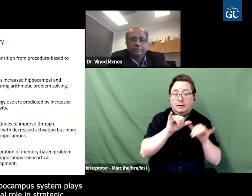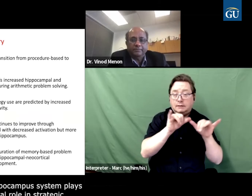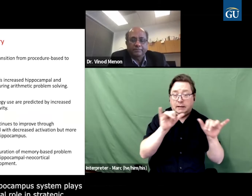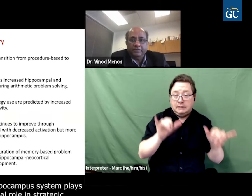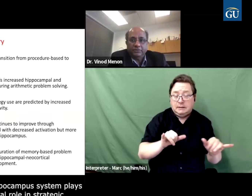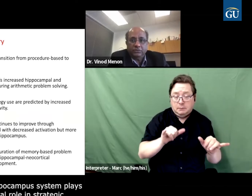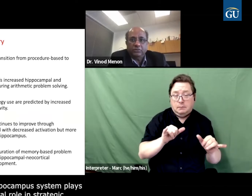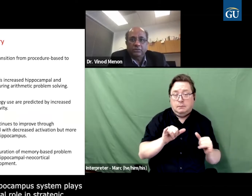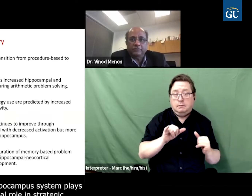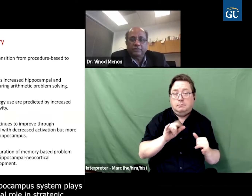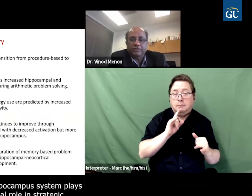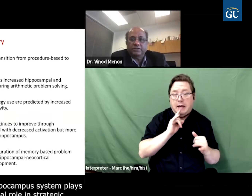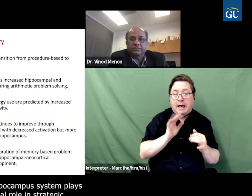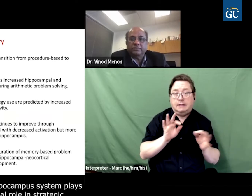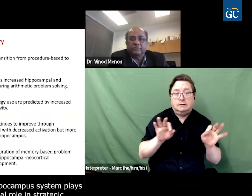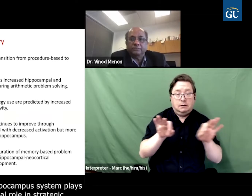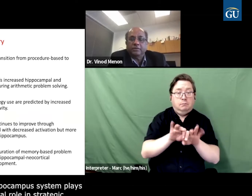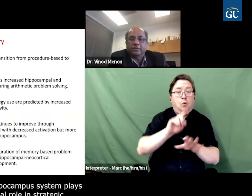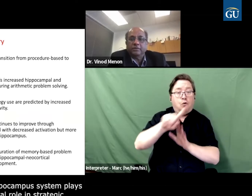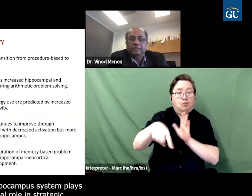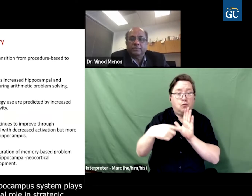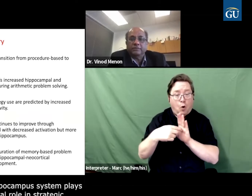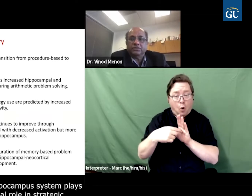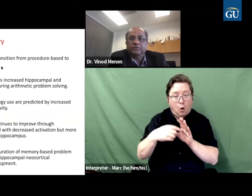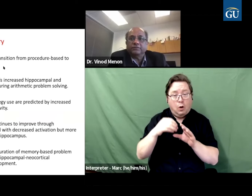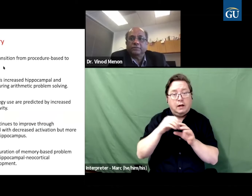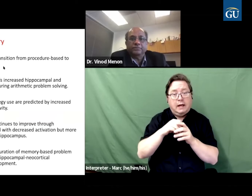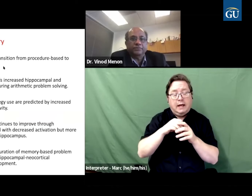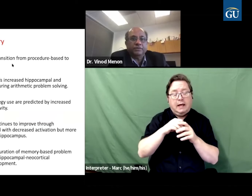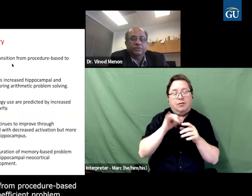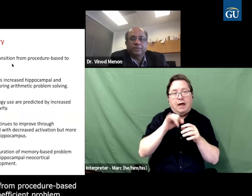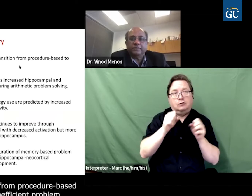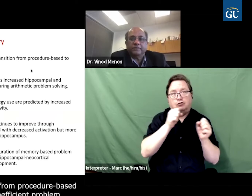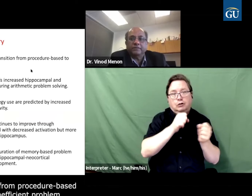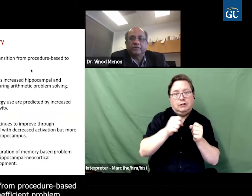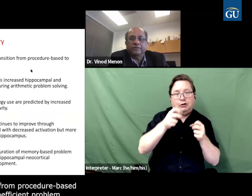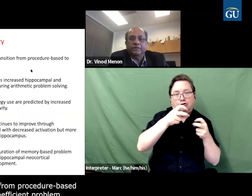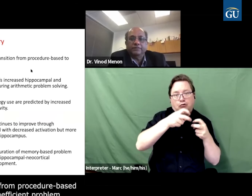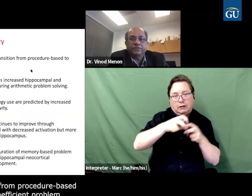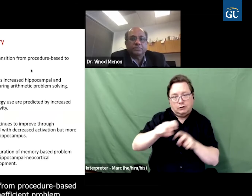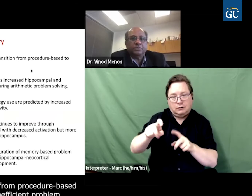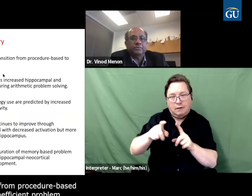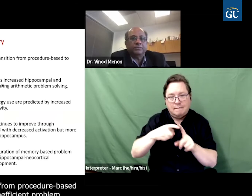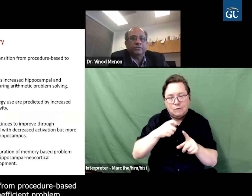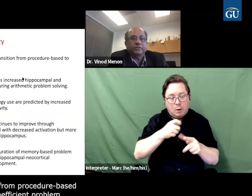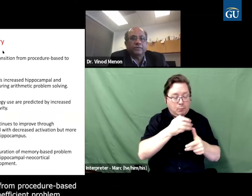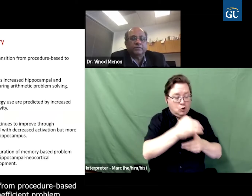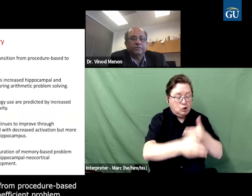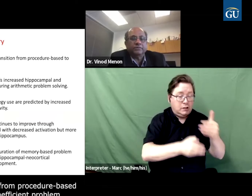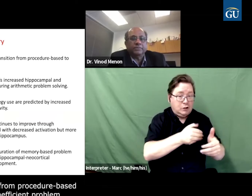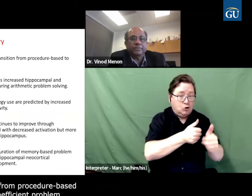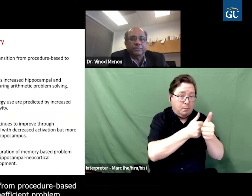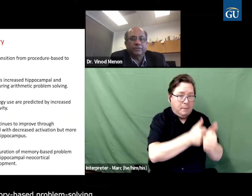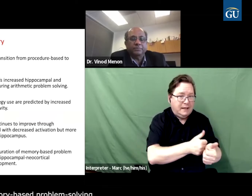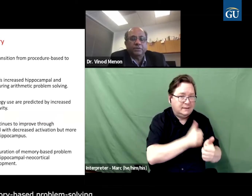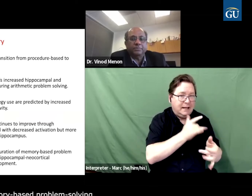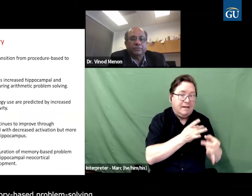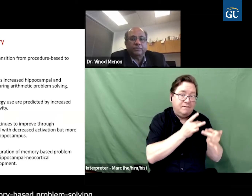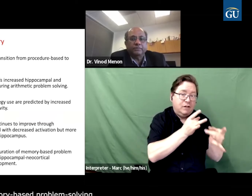plays a pivotal role in strategic trans uh transition from procedure based and